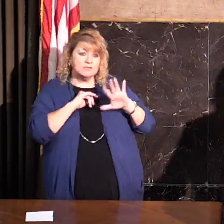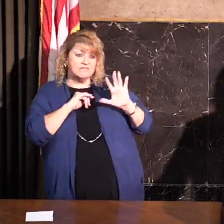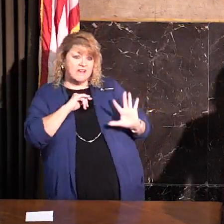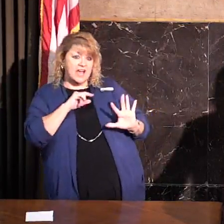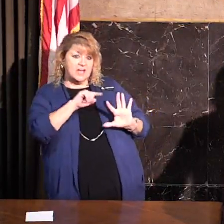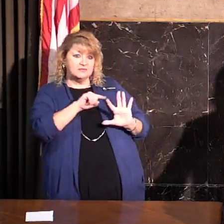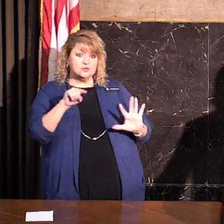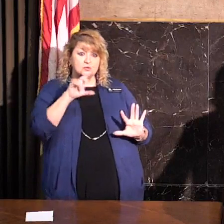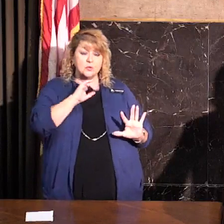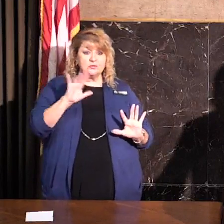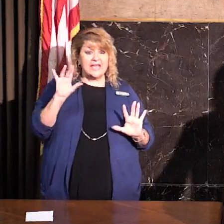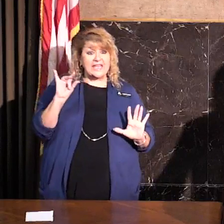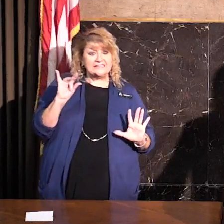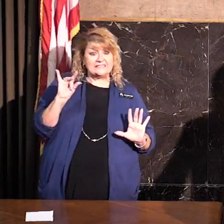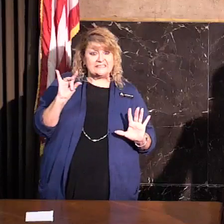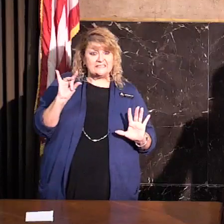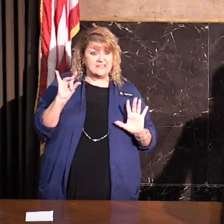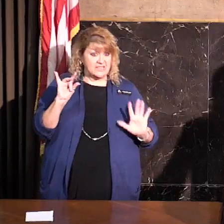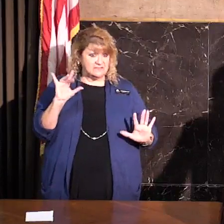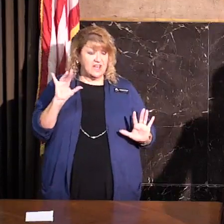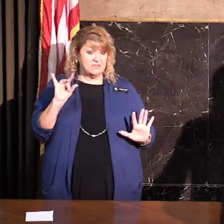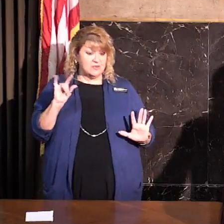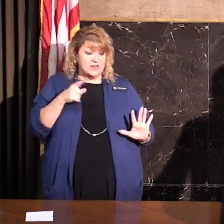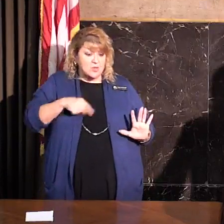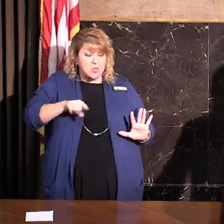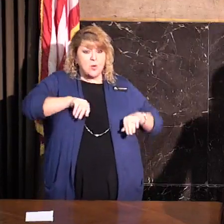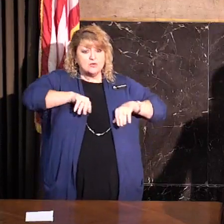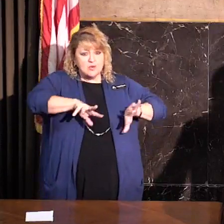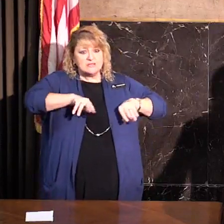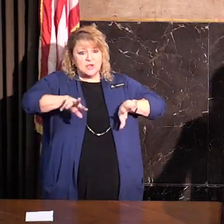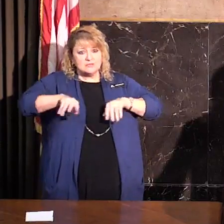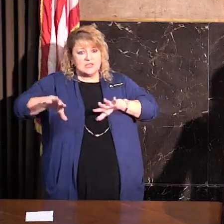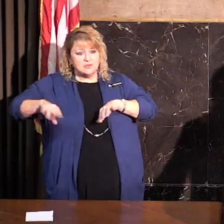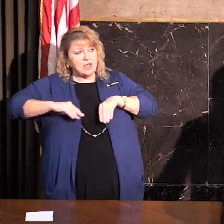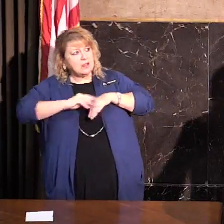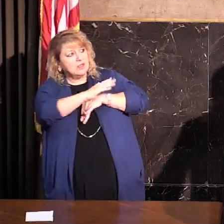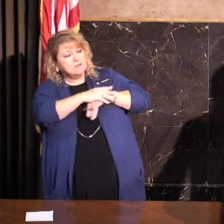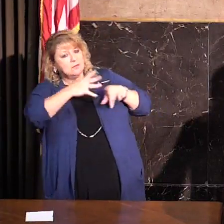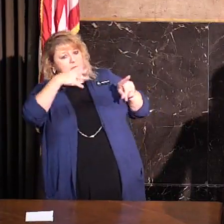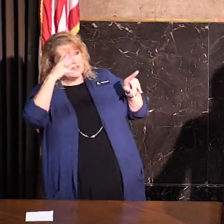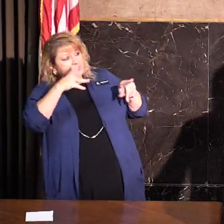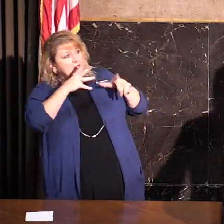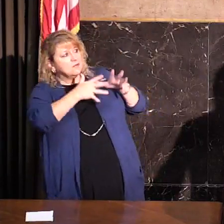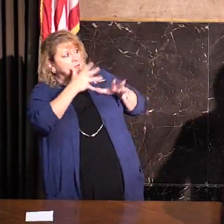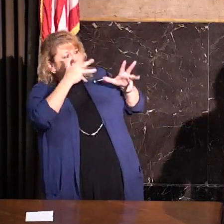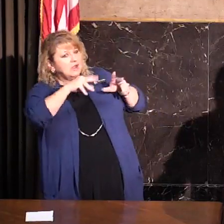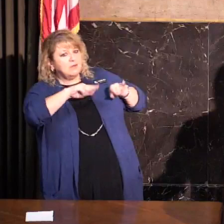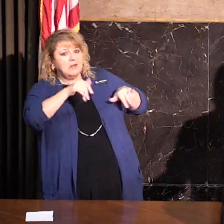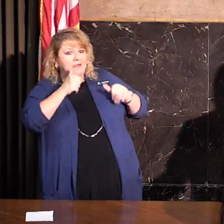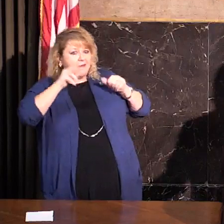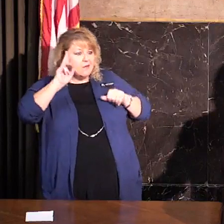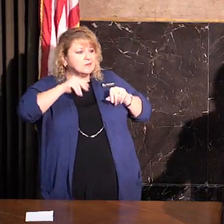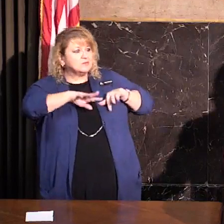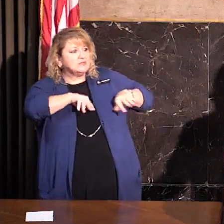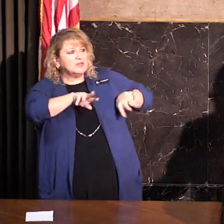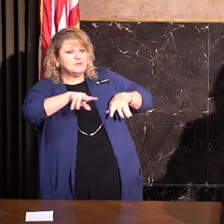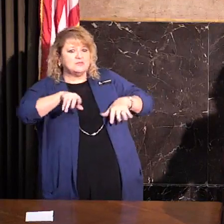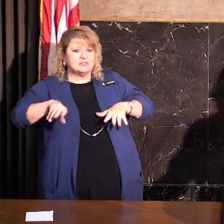age. All of those people happen to be in our K to twelve school